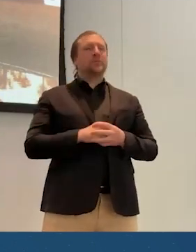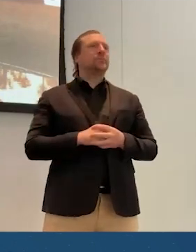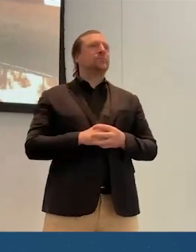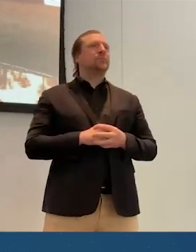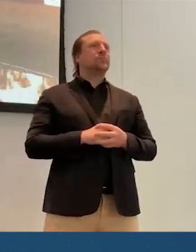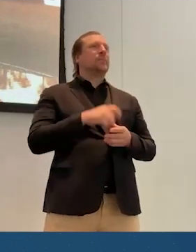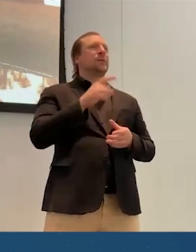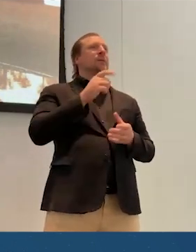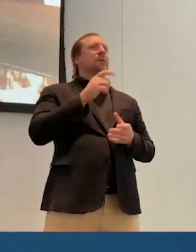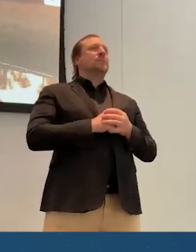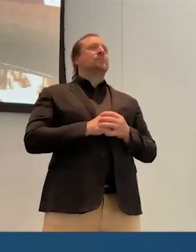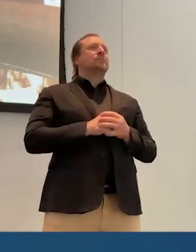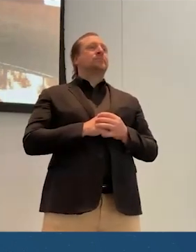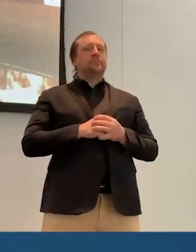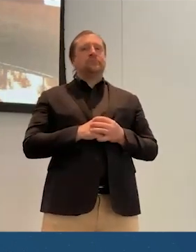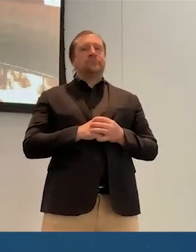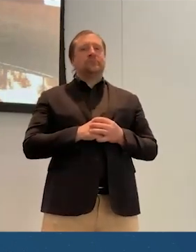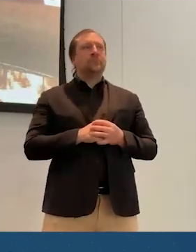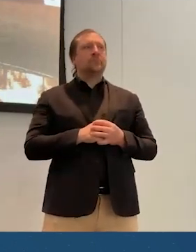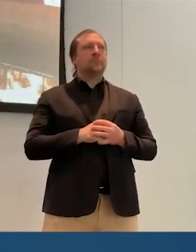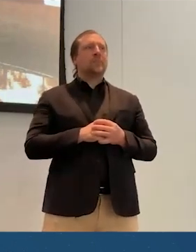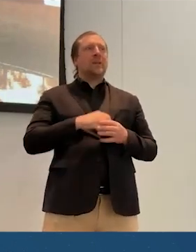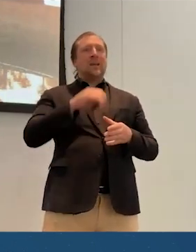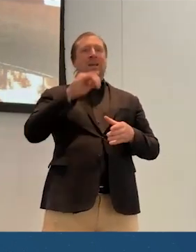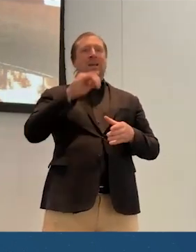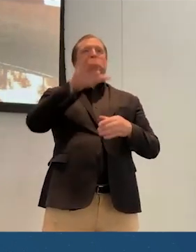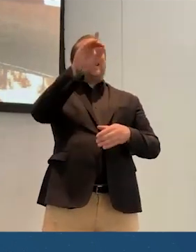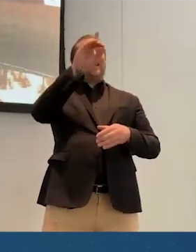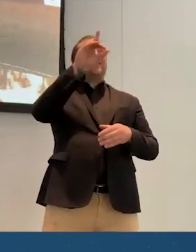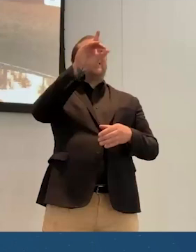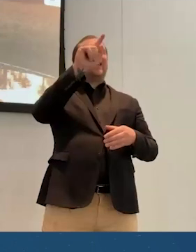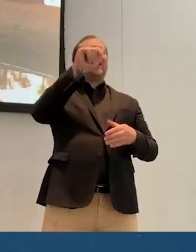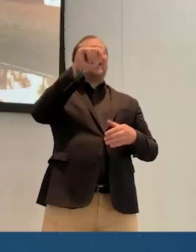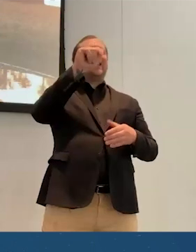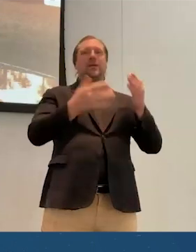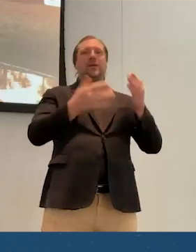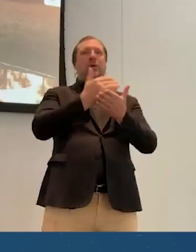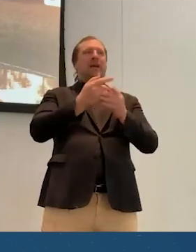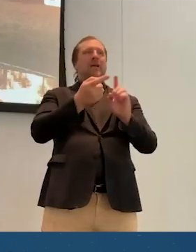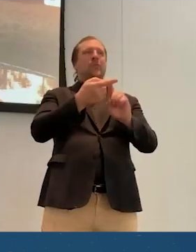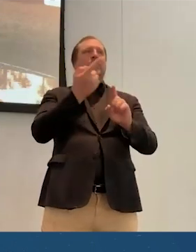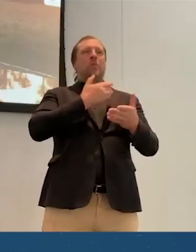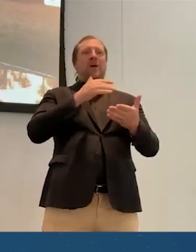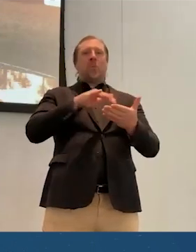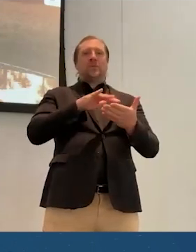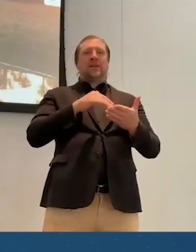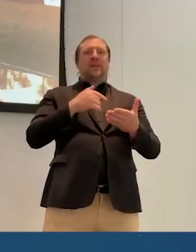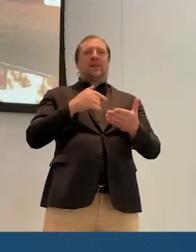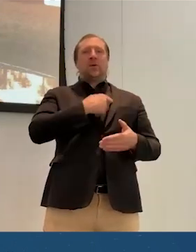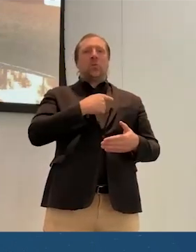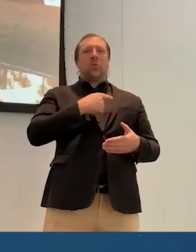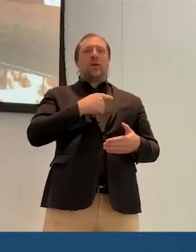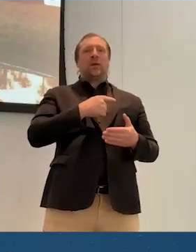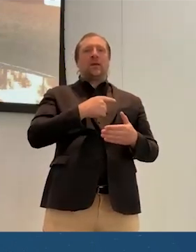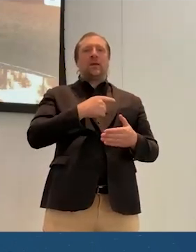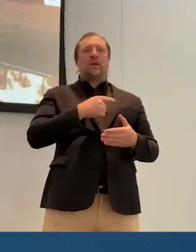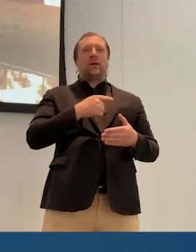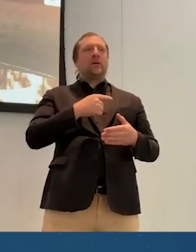In analyzing the data that we gathered from our VR study, we utilized a comprehensive approach